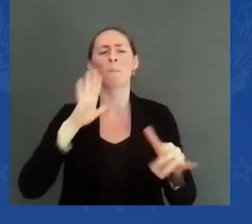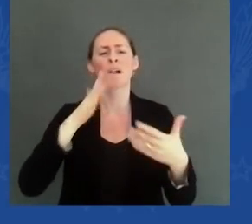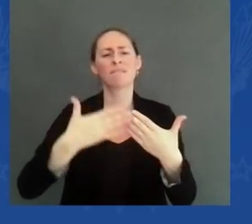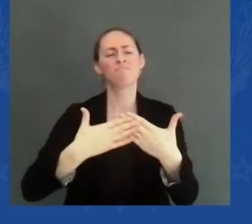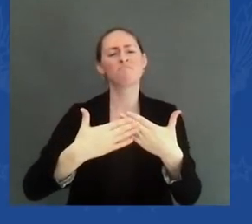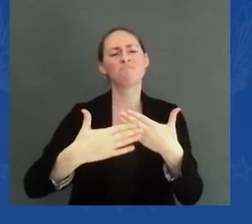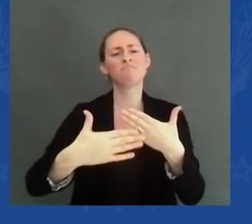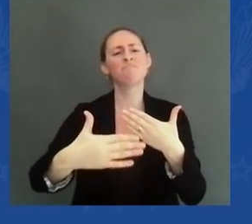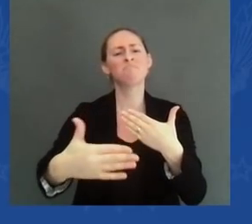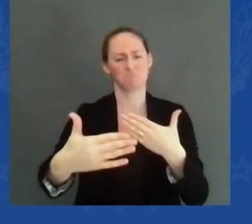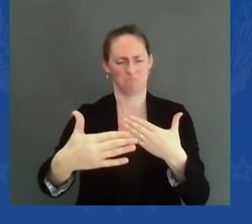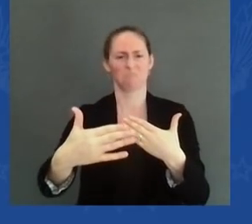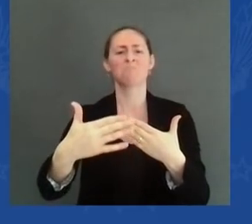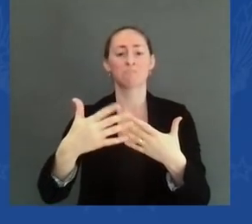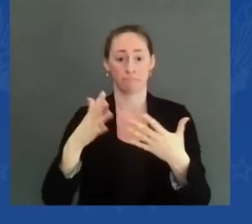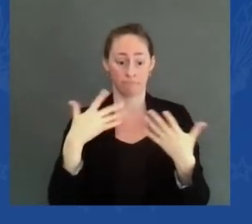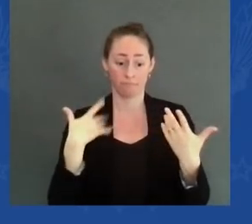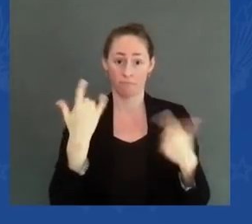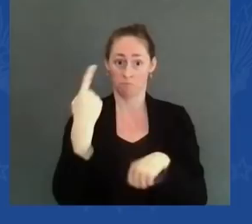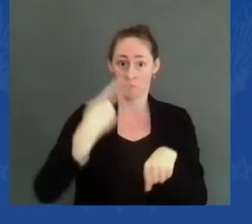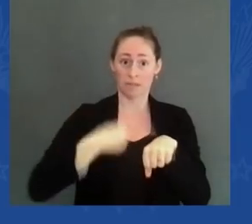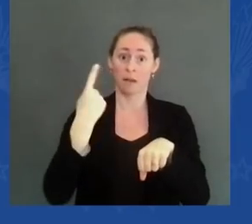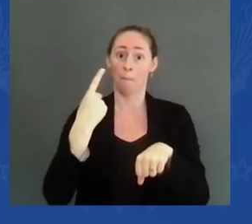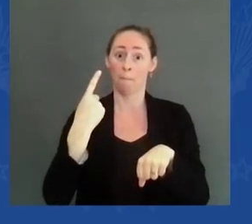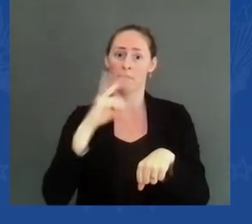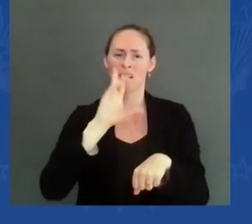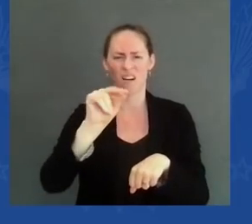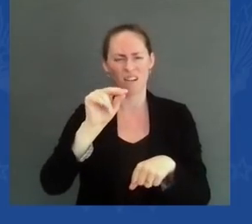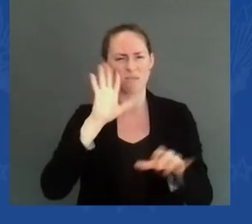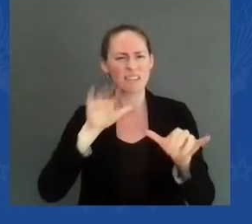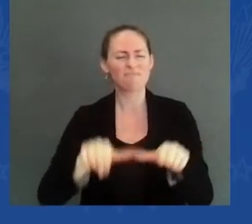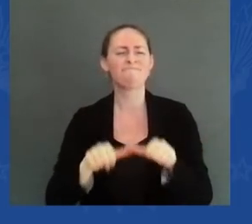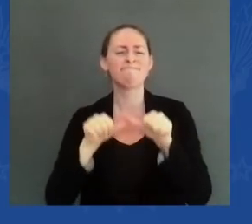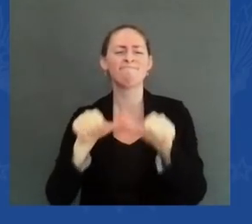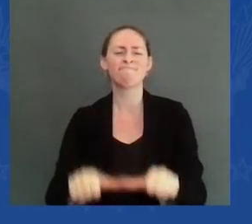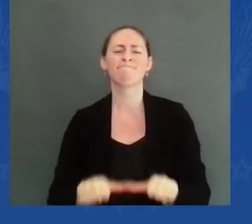if this same event could happen again in 10 more days. That's the preparedness that we need to have,